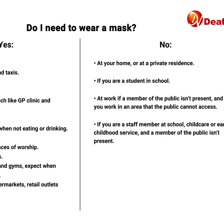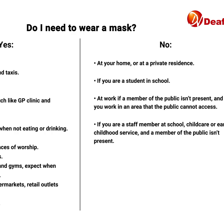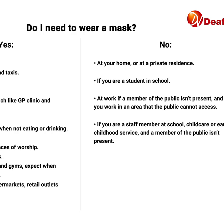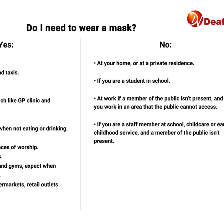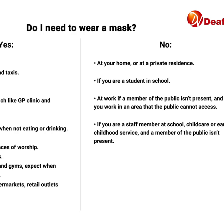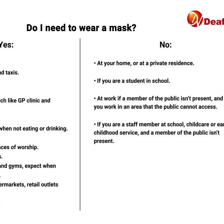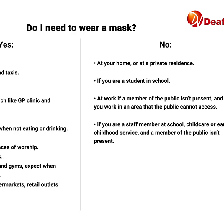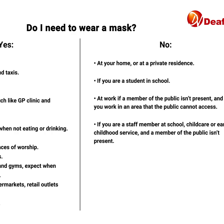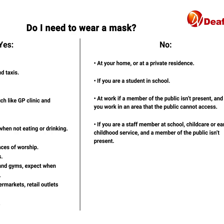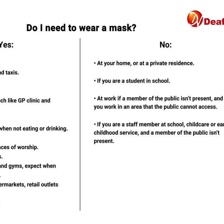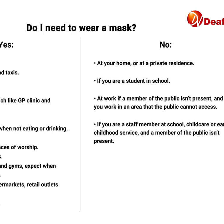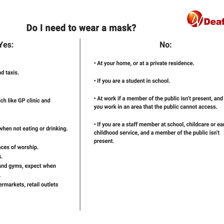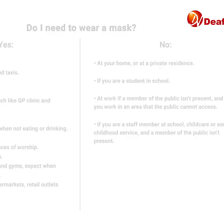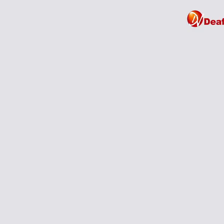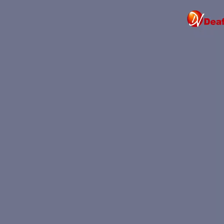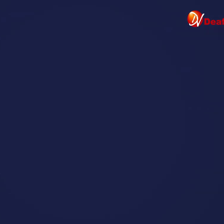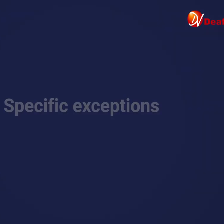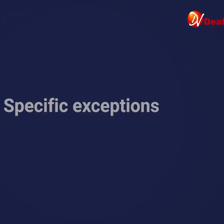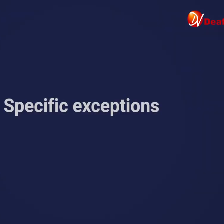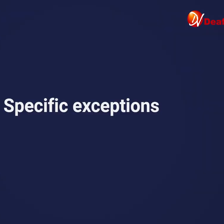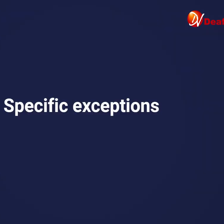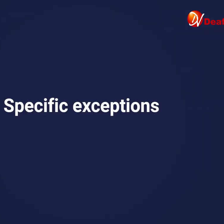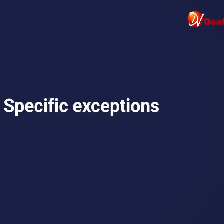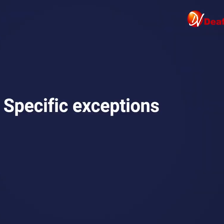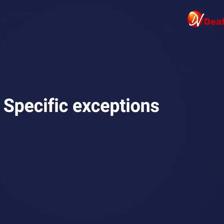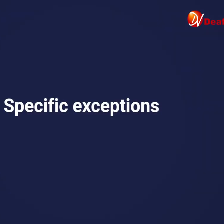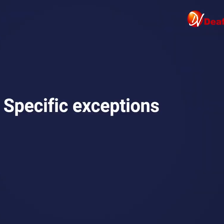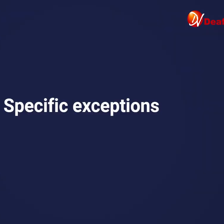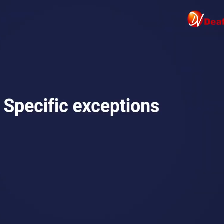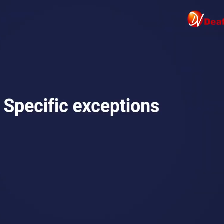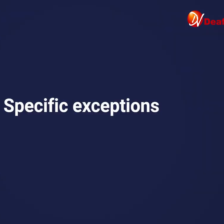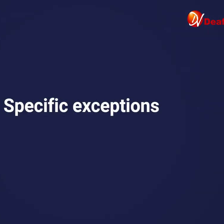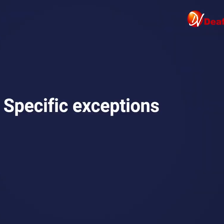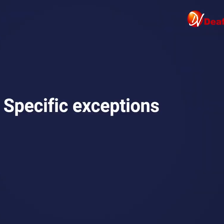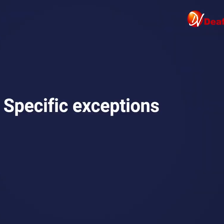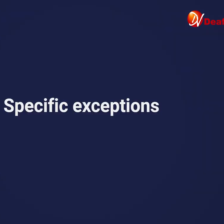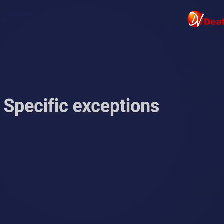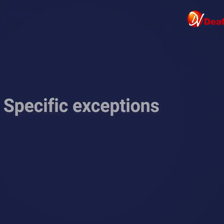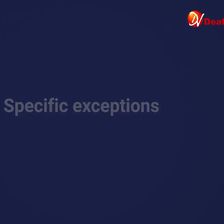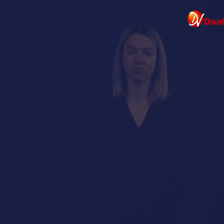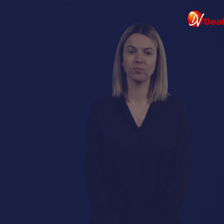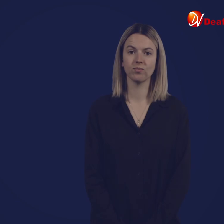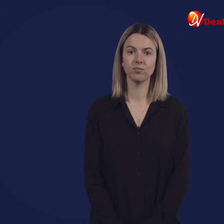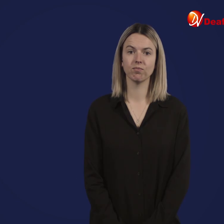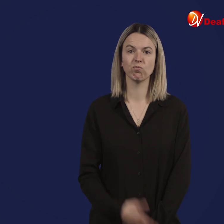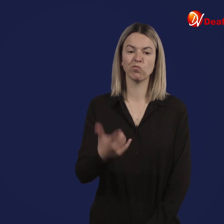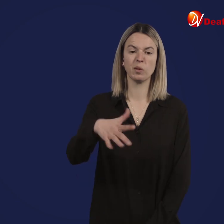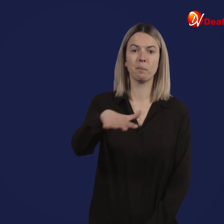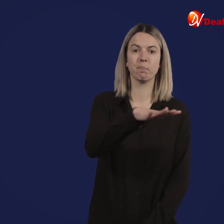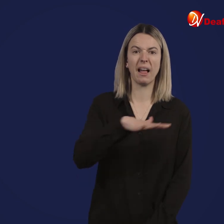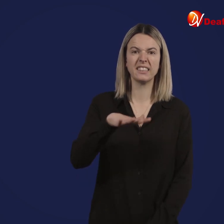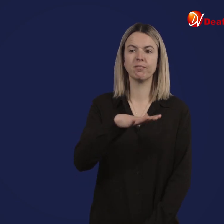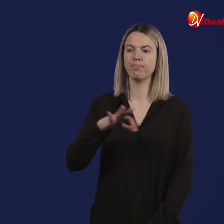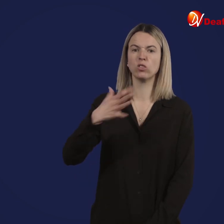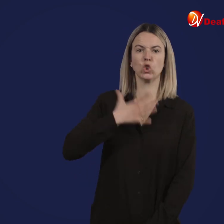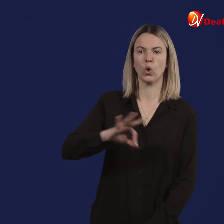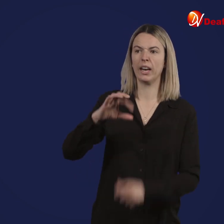Lawful excuses or exceptions for not wearing a face mask are: Infants and children under 12 years. Visiting your intimate partner.